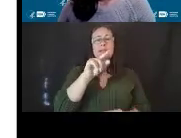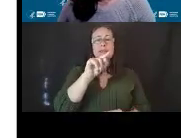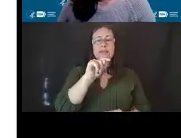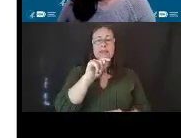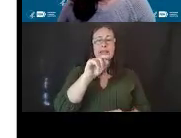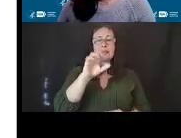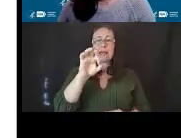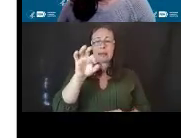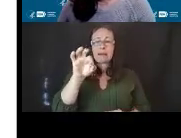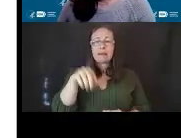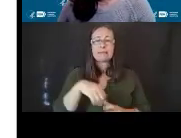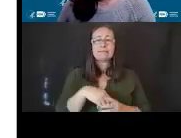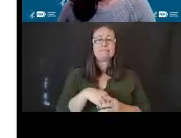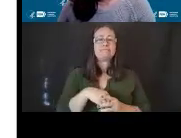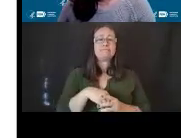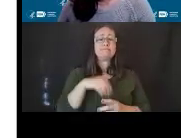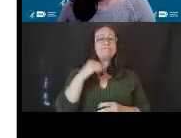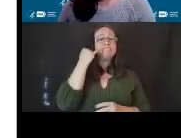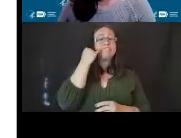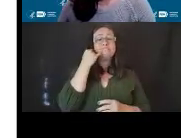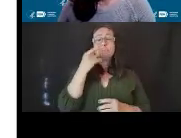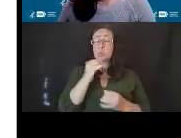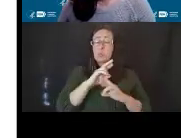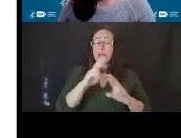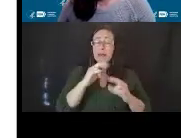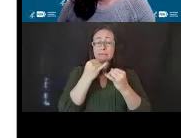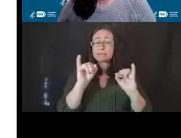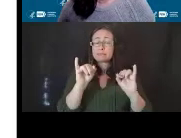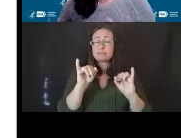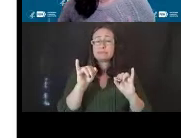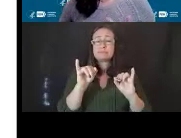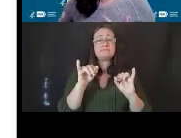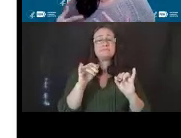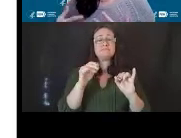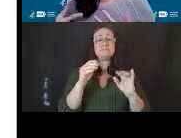so think about whether you need funding to pursue